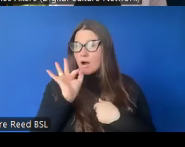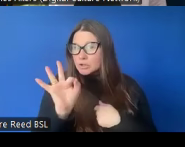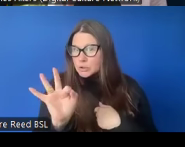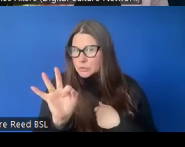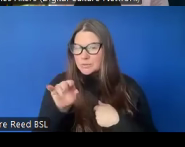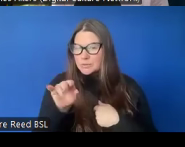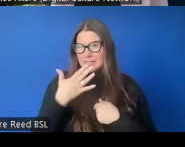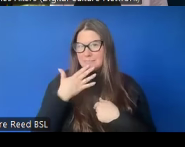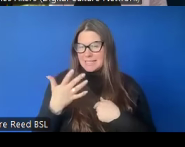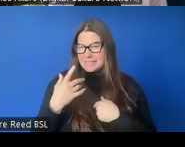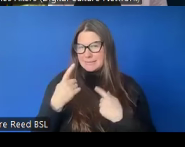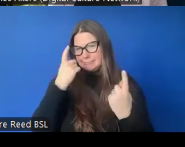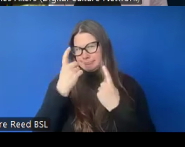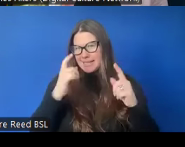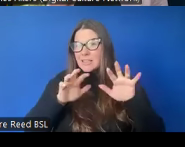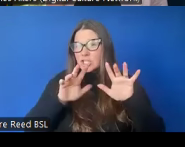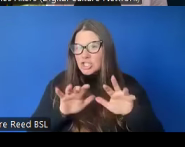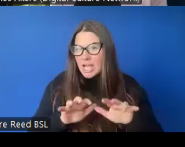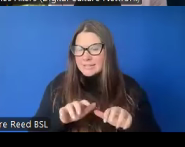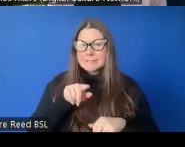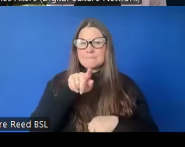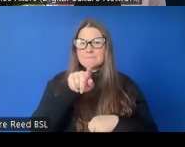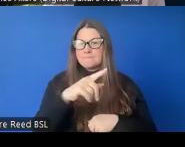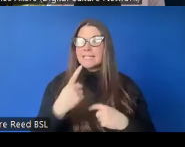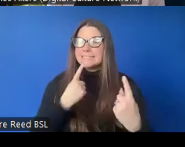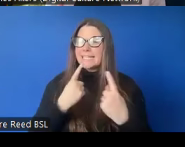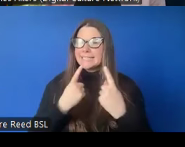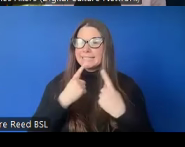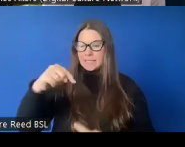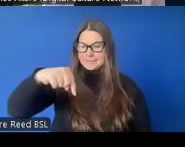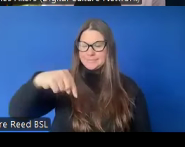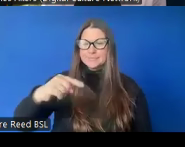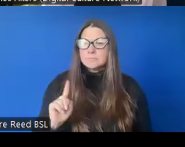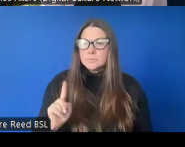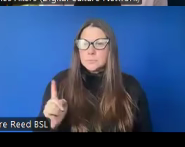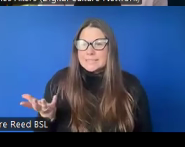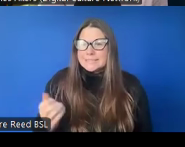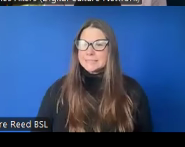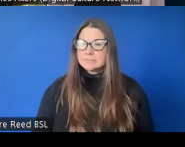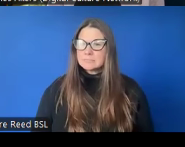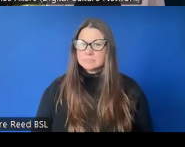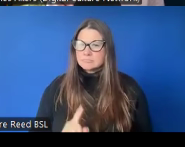what is data? In your eyes, have a think about that. What does it mean to you? How would you define it?